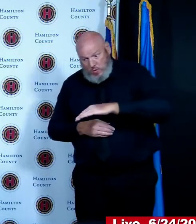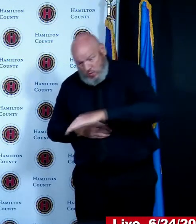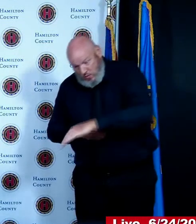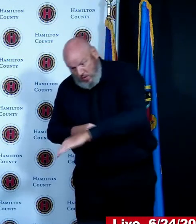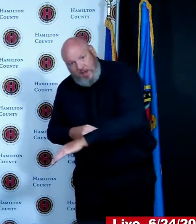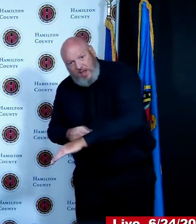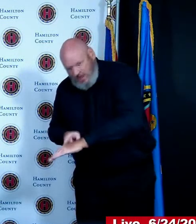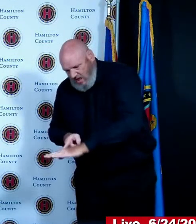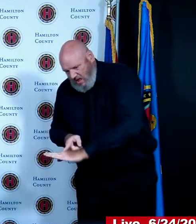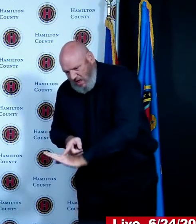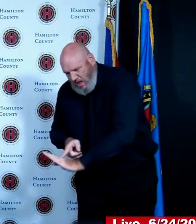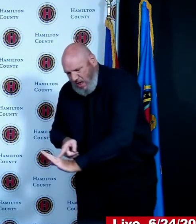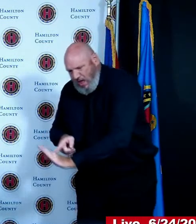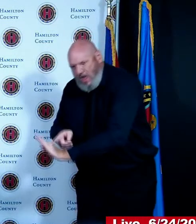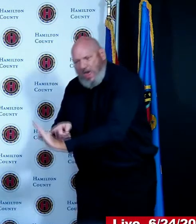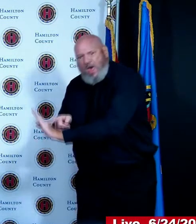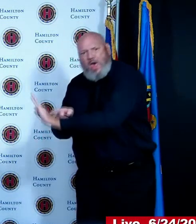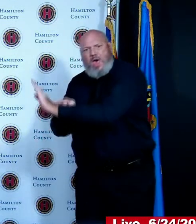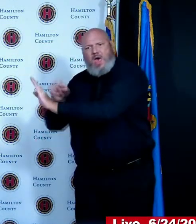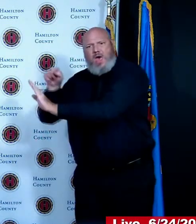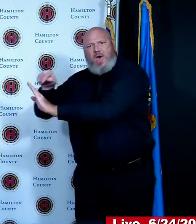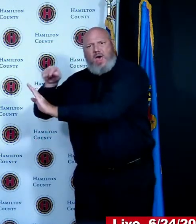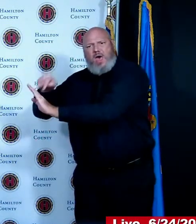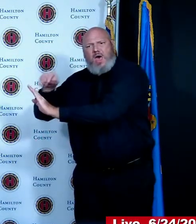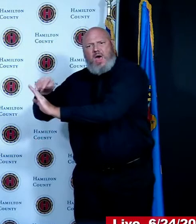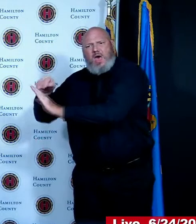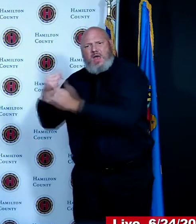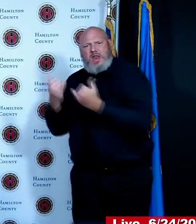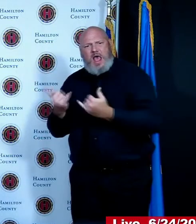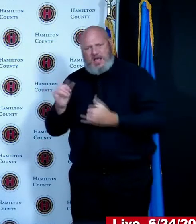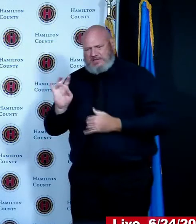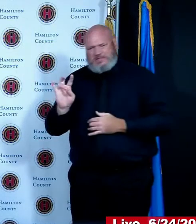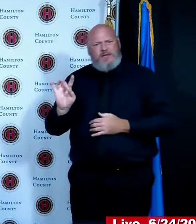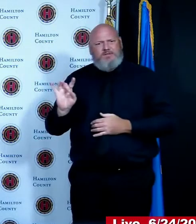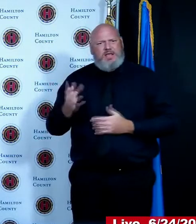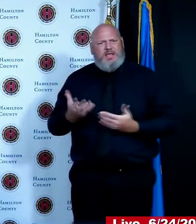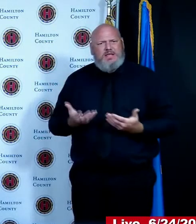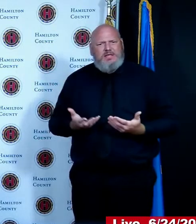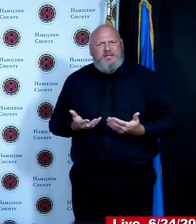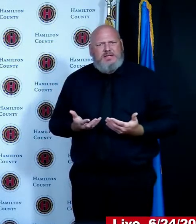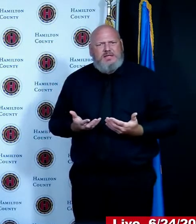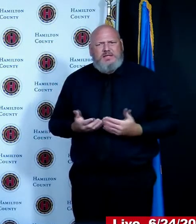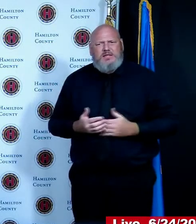we're gonna hear more about this number in a minute but as you can see we're start